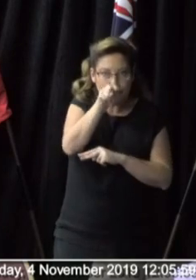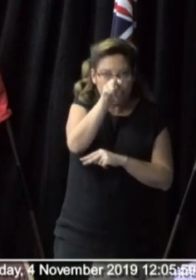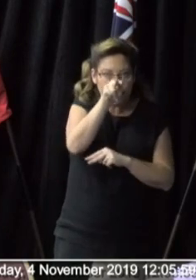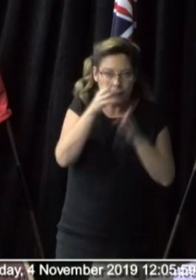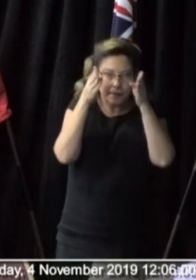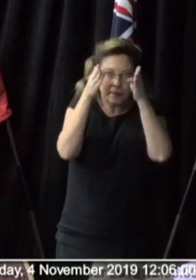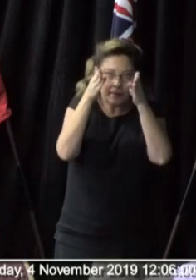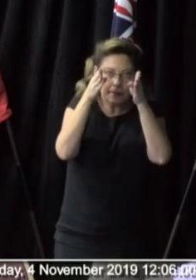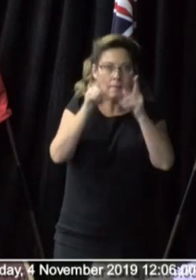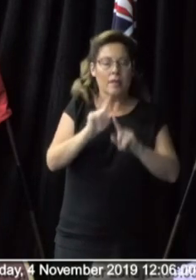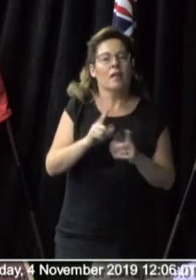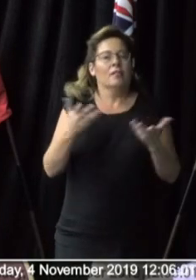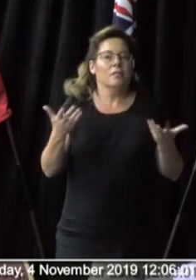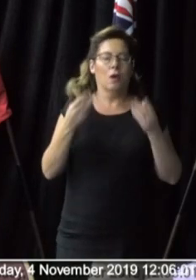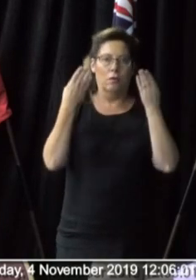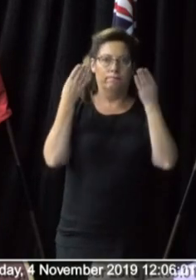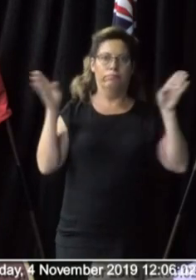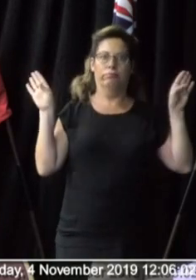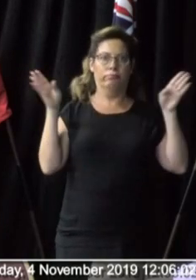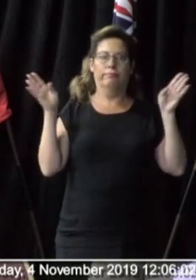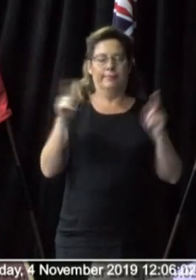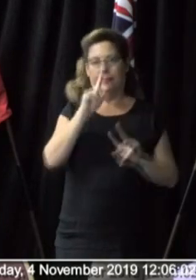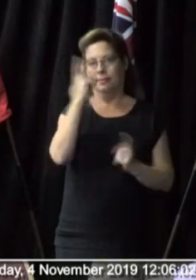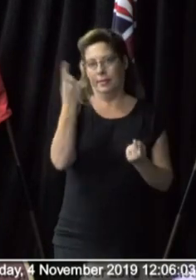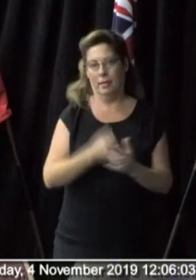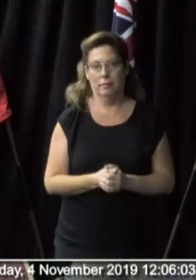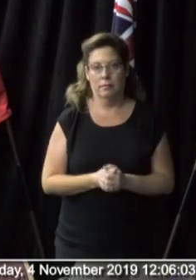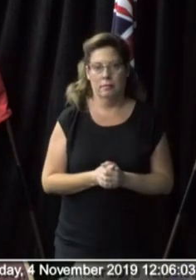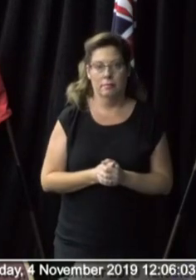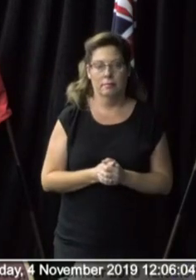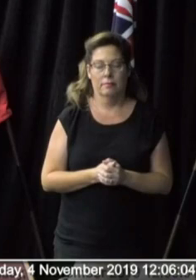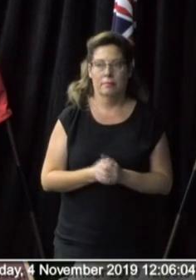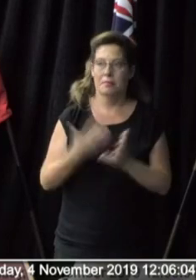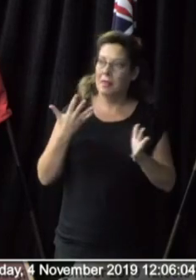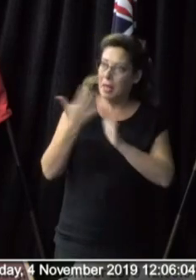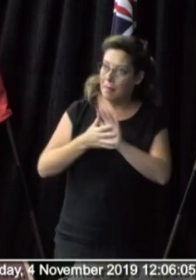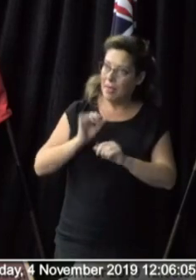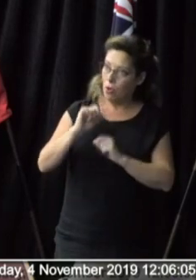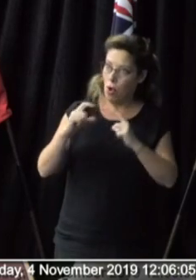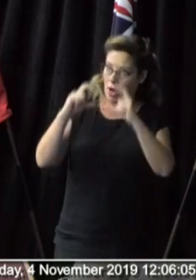OK. So her glasses are very important to help her get around safely? Absolutely.